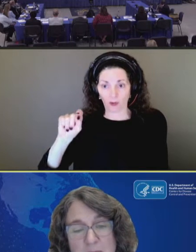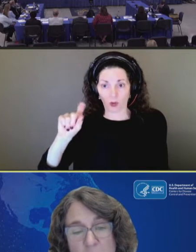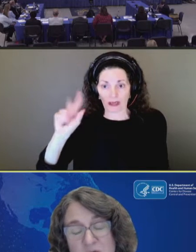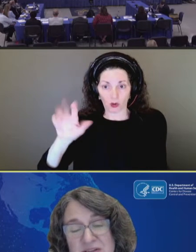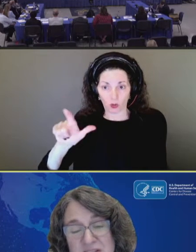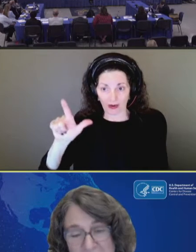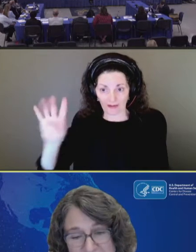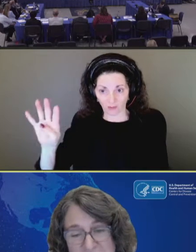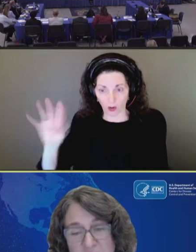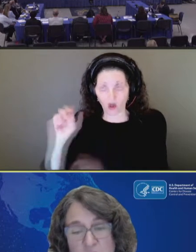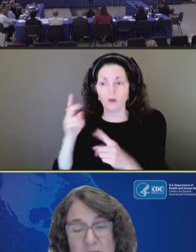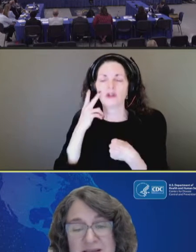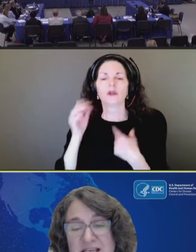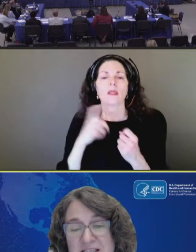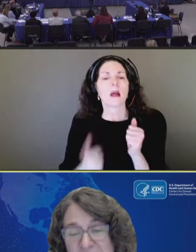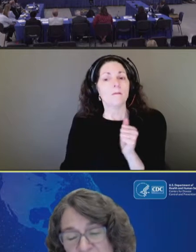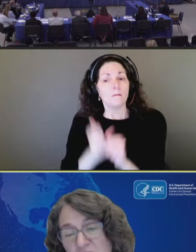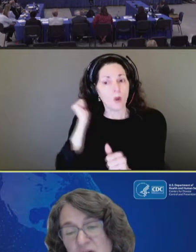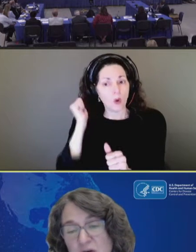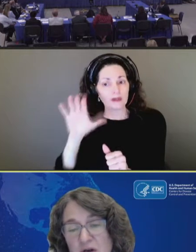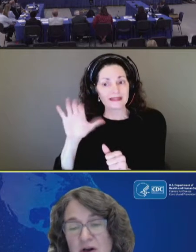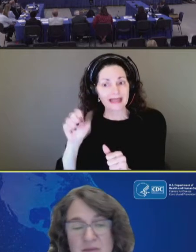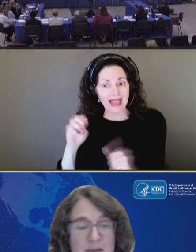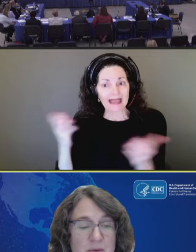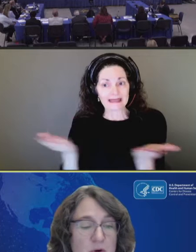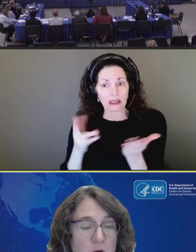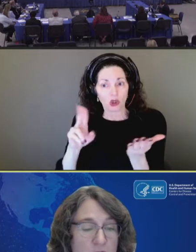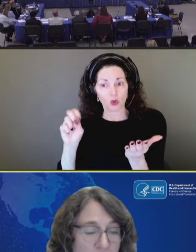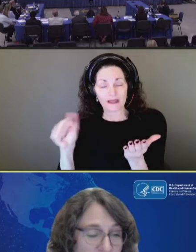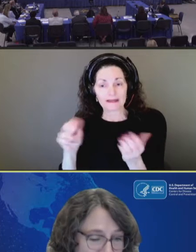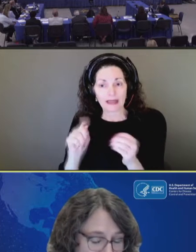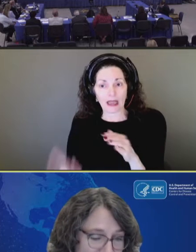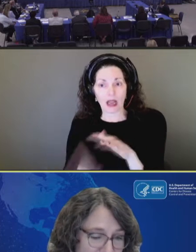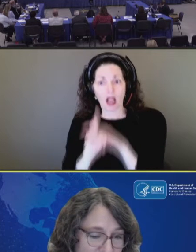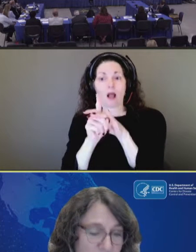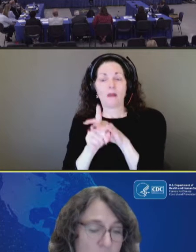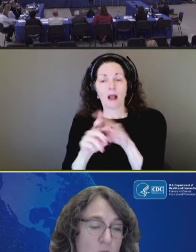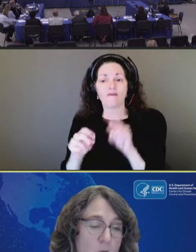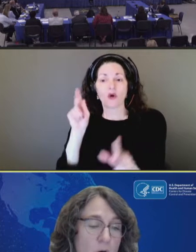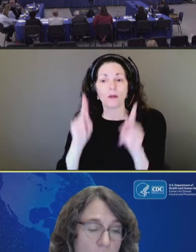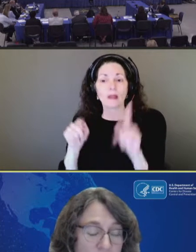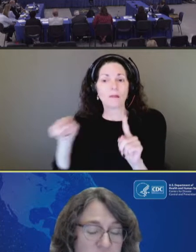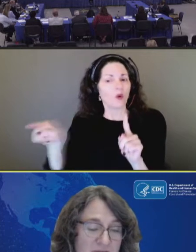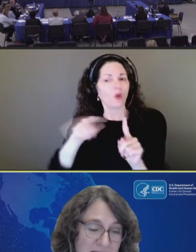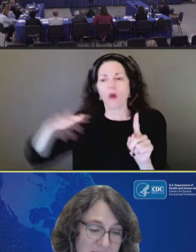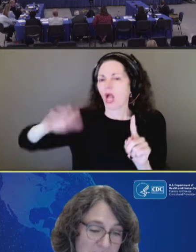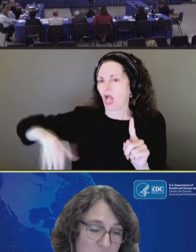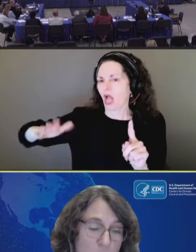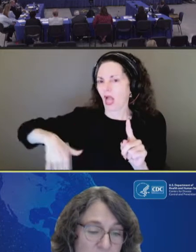that most cases in the U.S. continue to occur in people who are unvaccinated or under vaccinated,